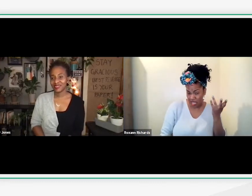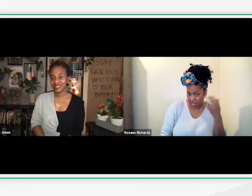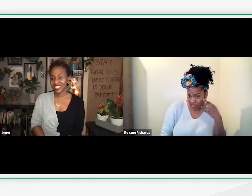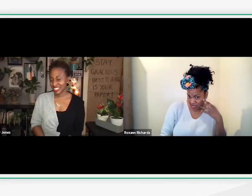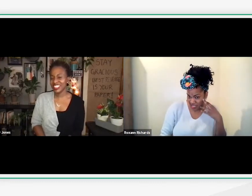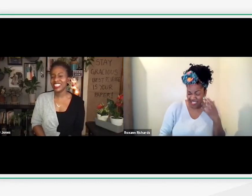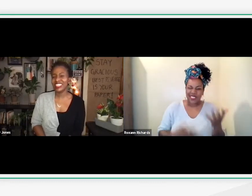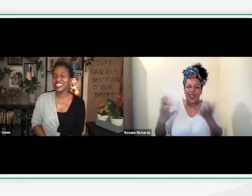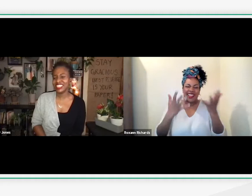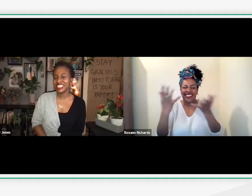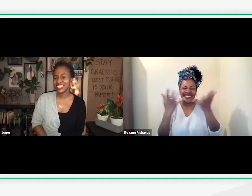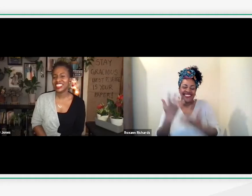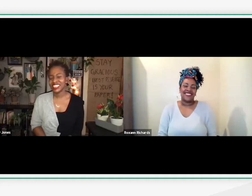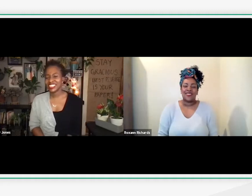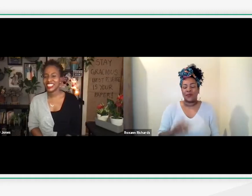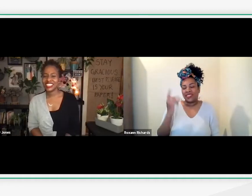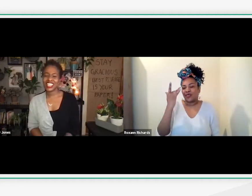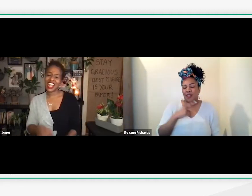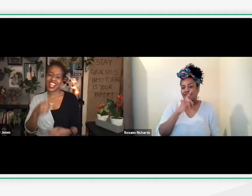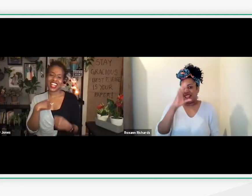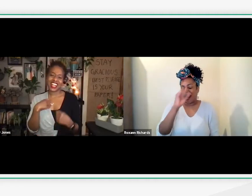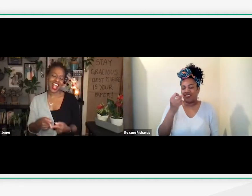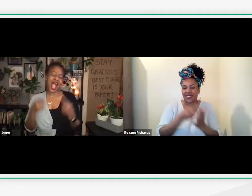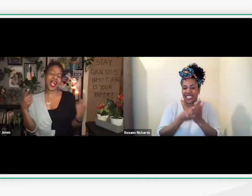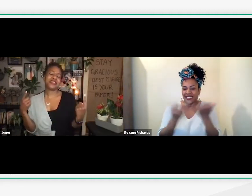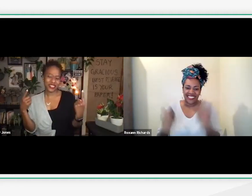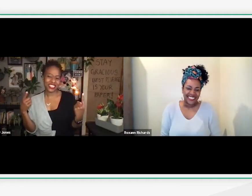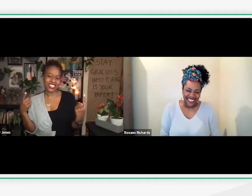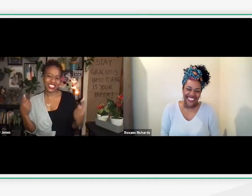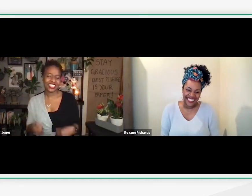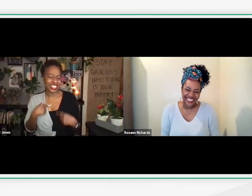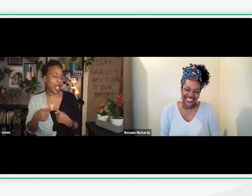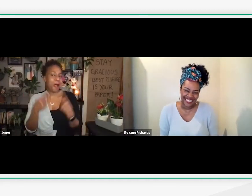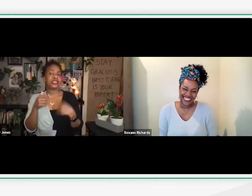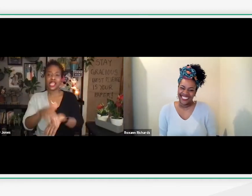But if we were looking at English or other topics, I was like, 'Wait, can we get that again?'